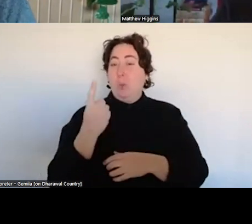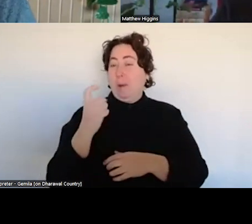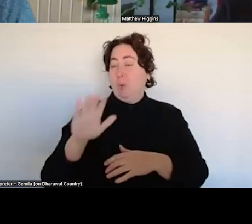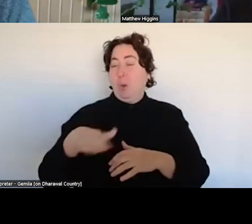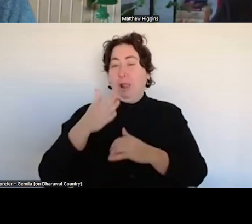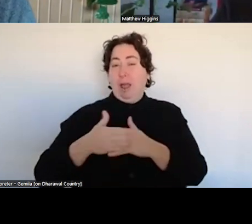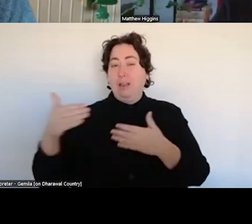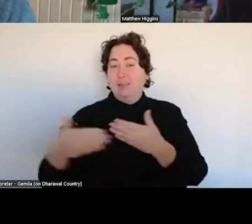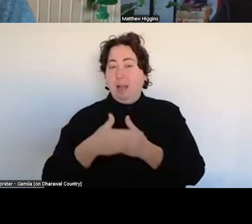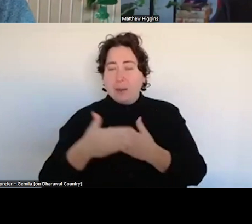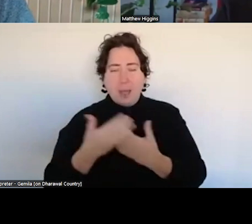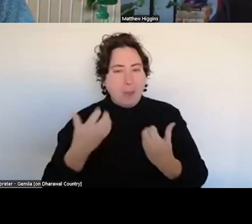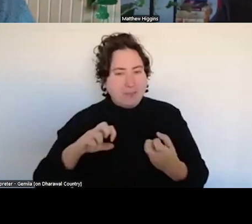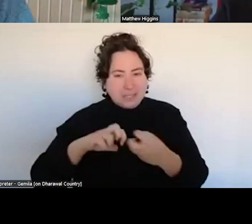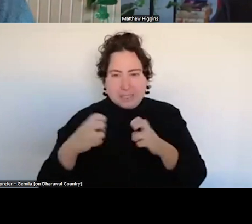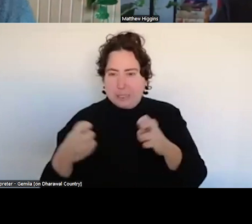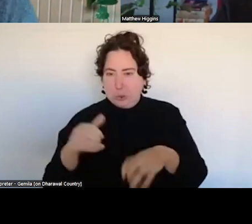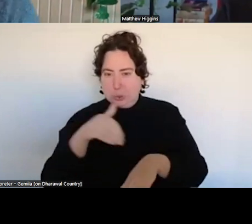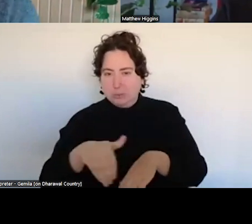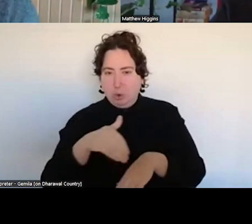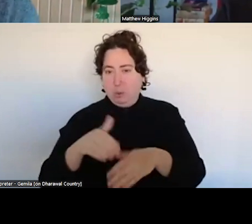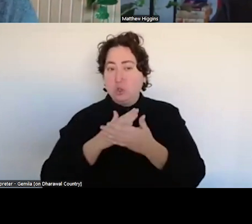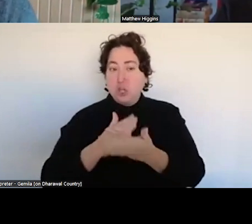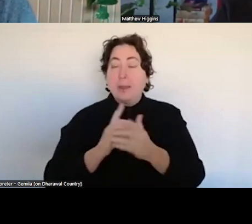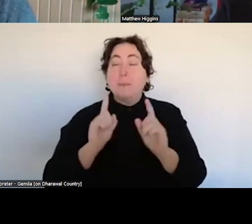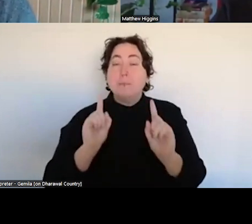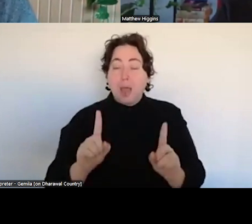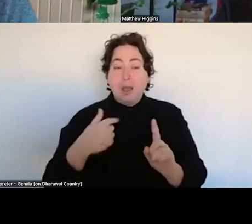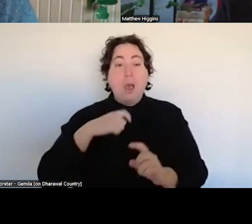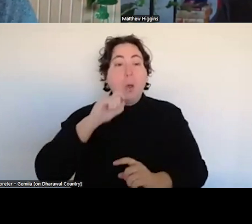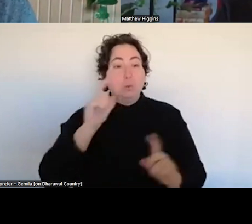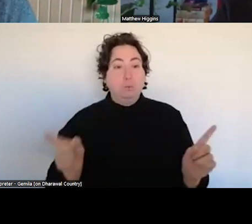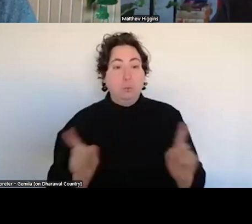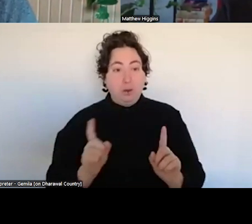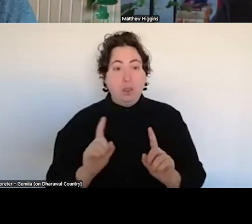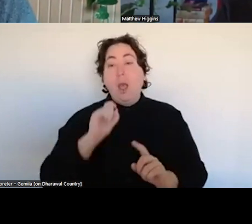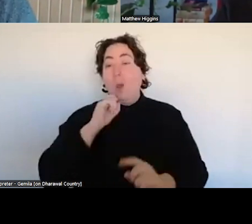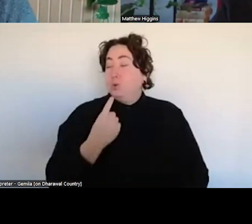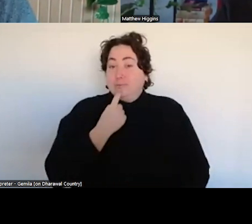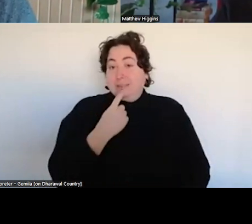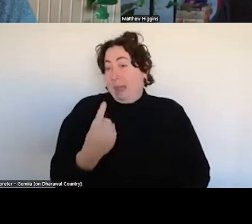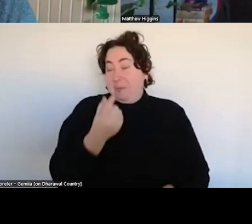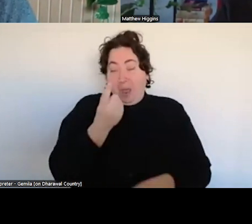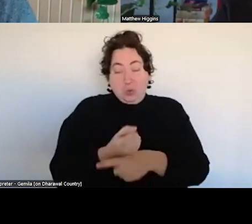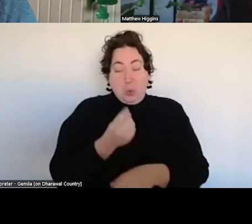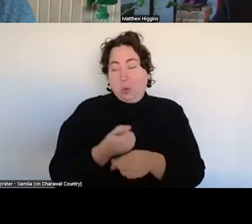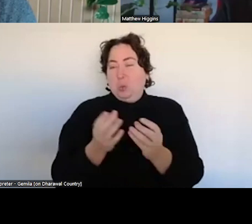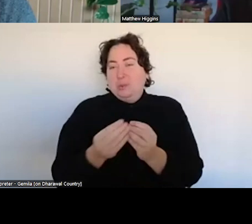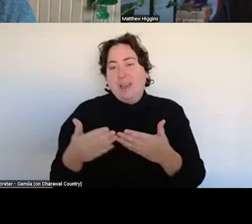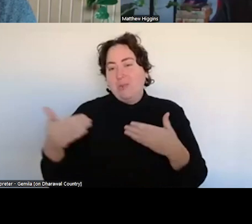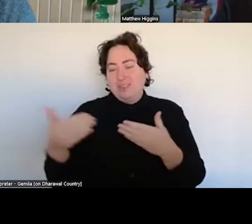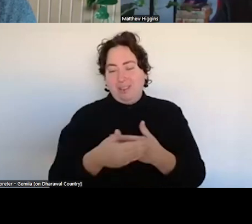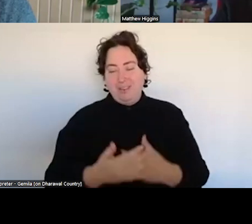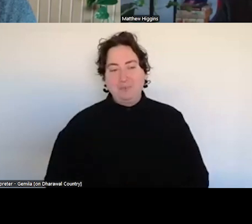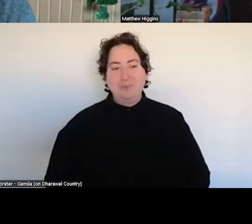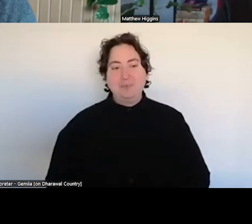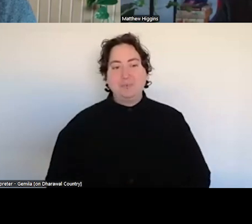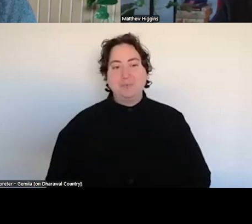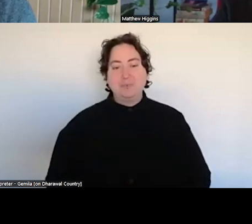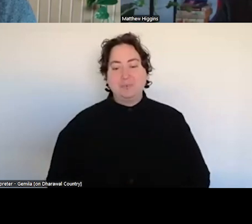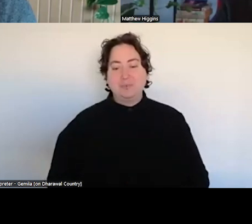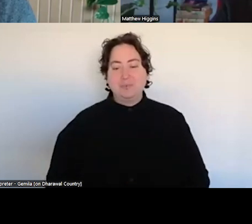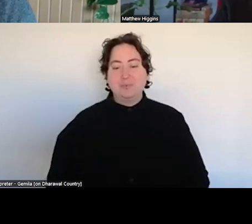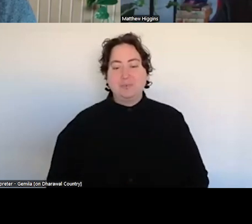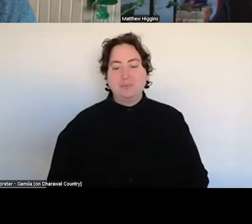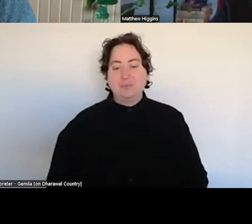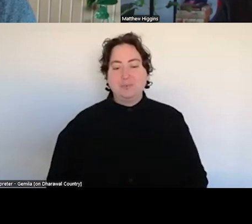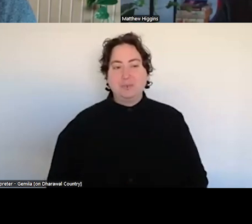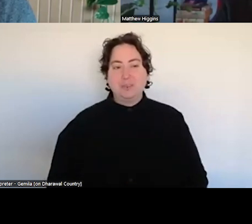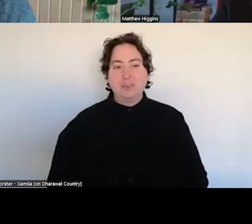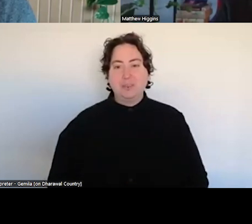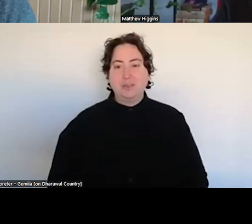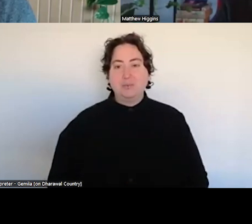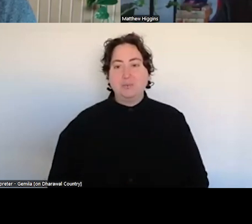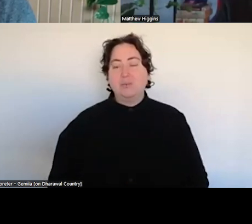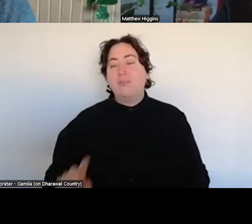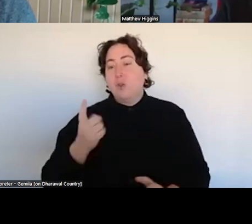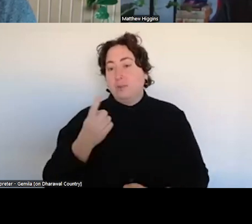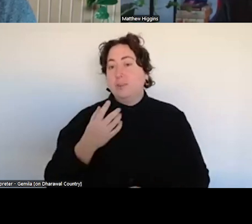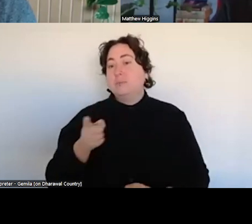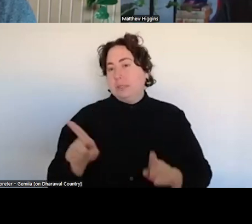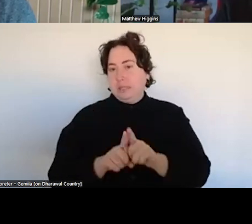I'm having trouble sharing that. Firstly, as Autumn mentioned and Matt